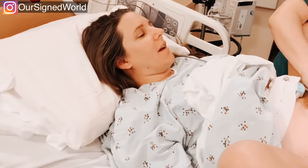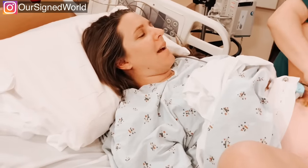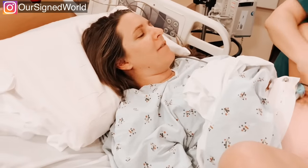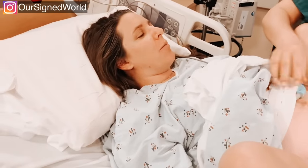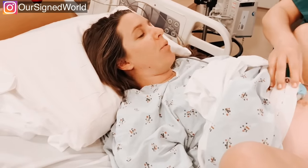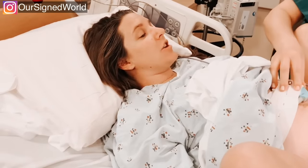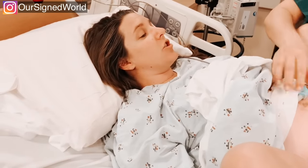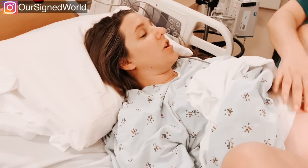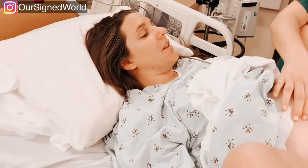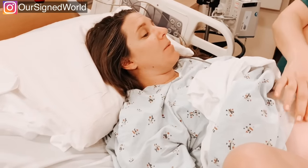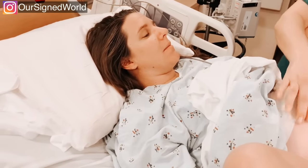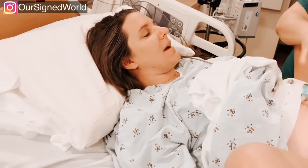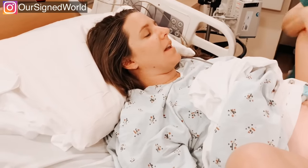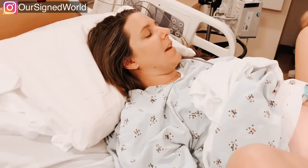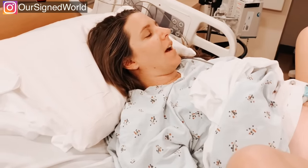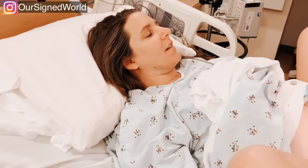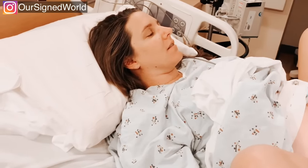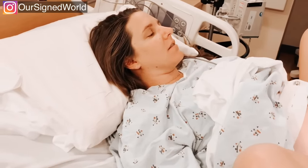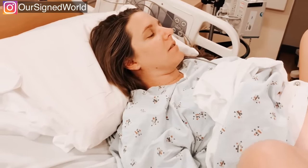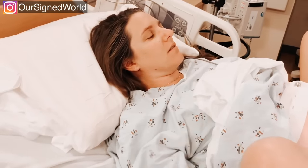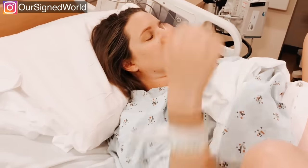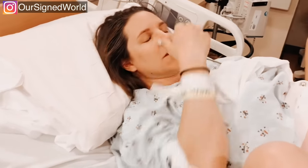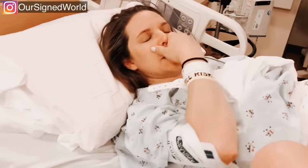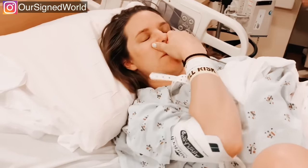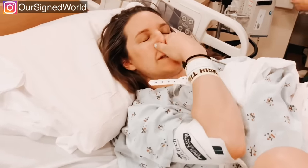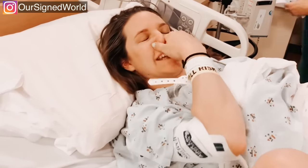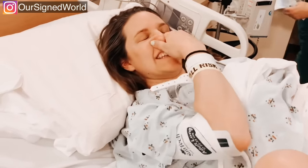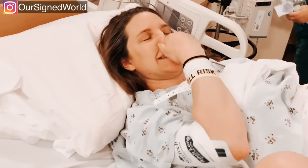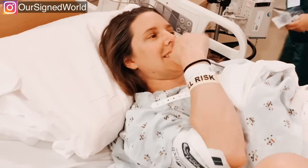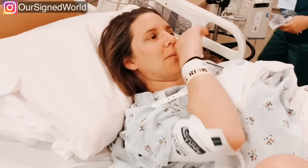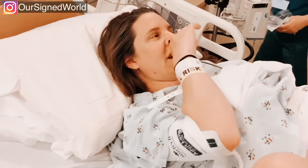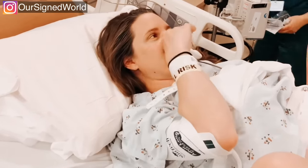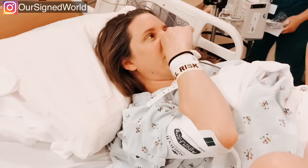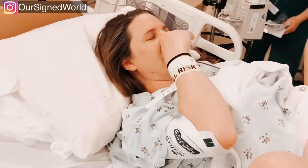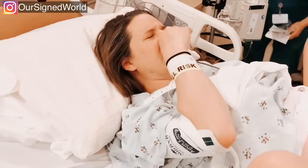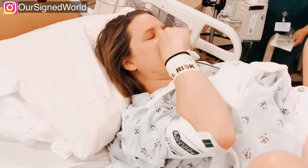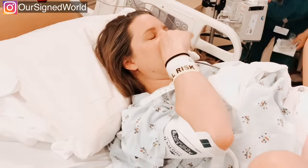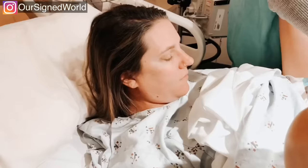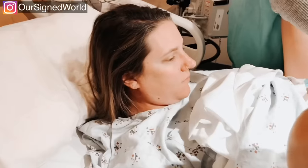No, I don't feel them, I just feel a little pressure, but not the...just consistent pressure.